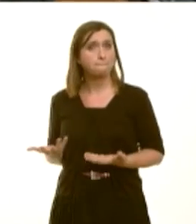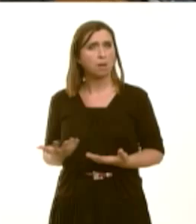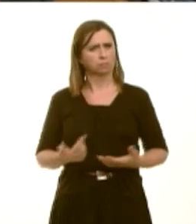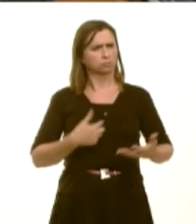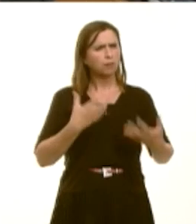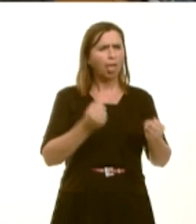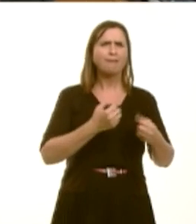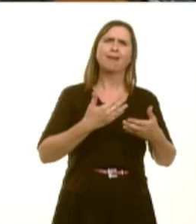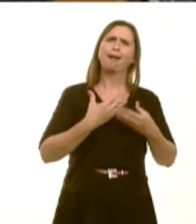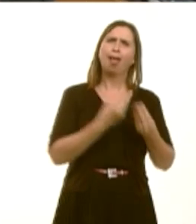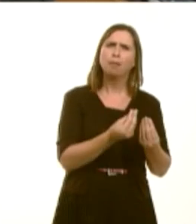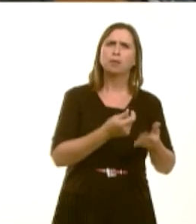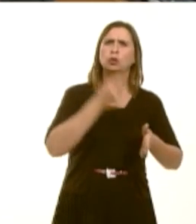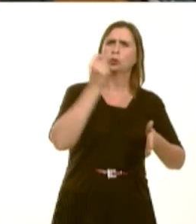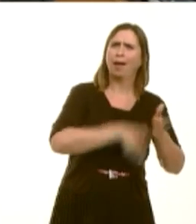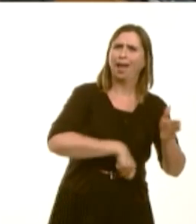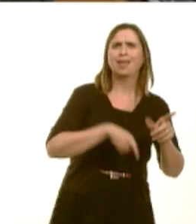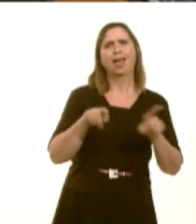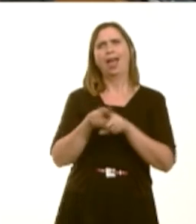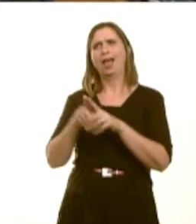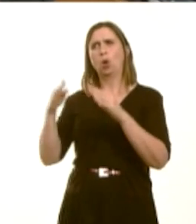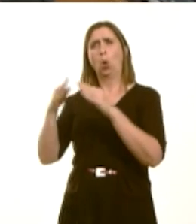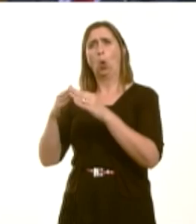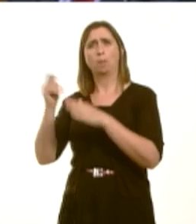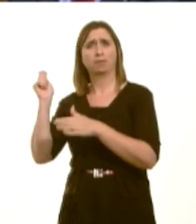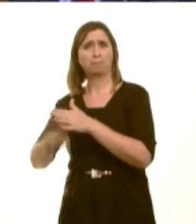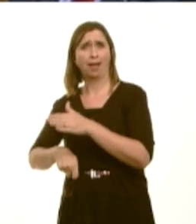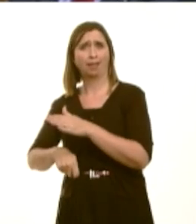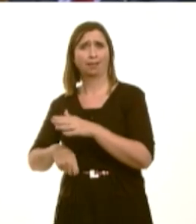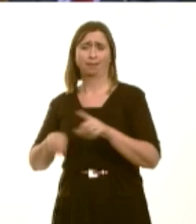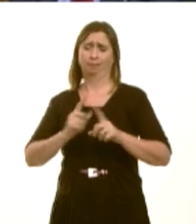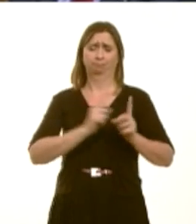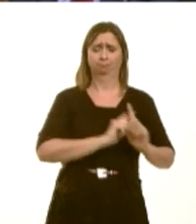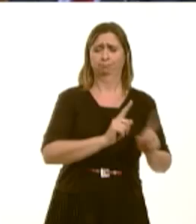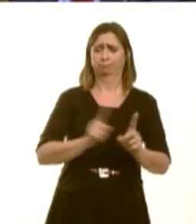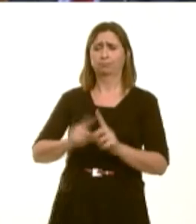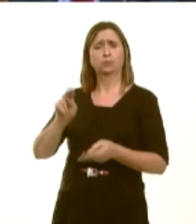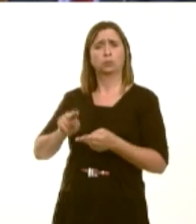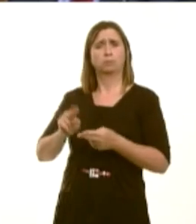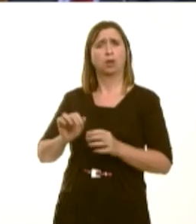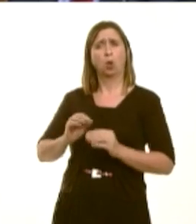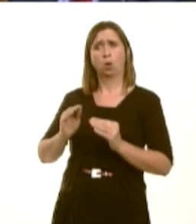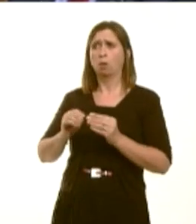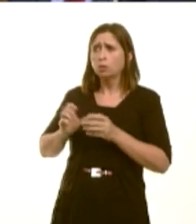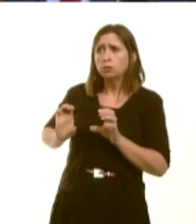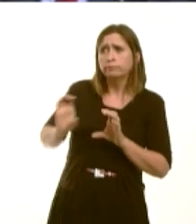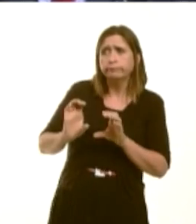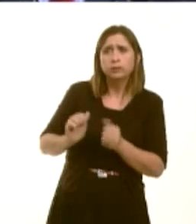including Help to Buy-Wales and homebuy. Housing associations are also providing a range of low-cost home ownership support. Janet Finch-Saunders: Thank you, First Minister.